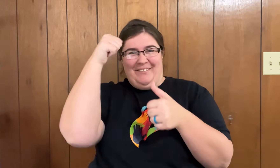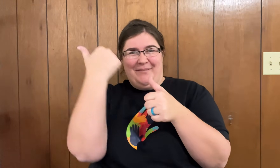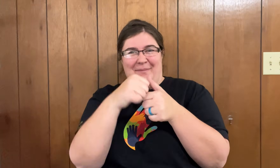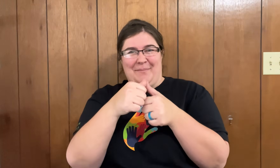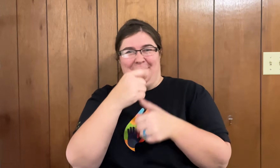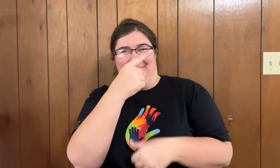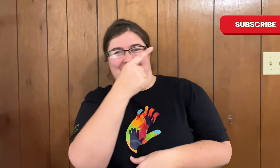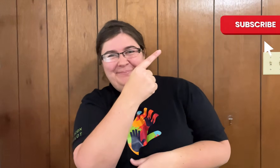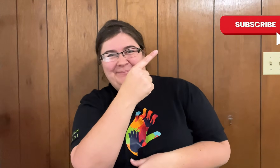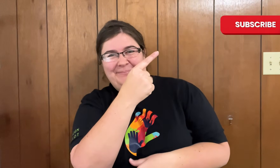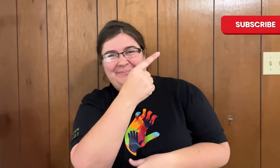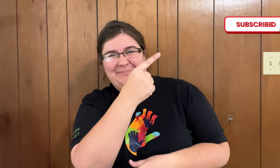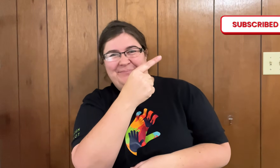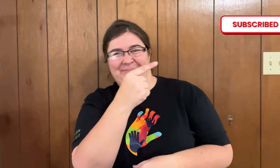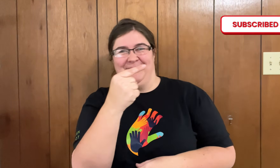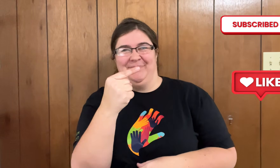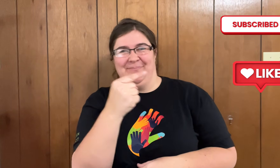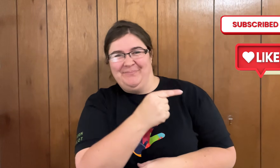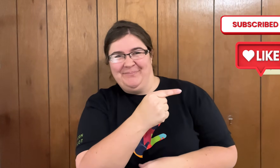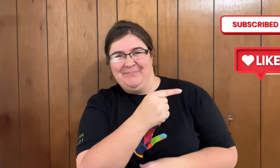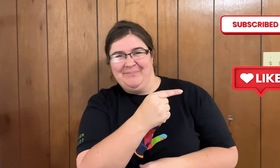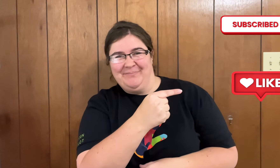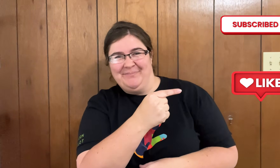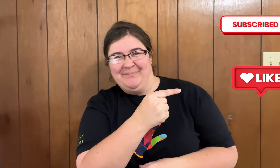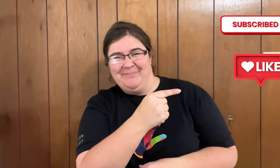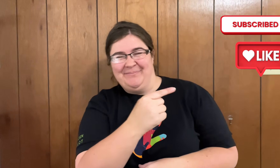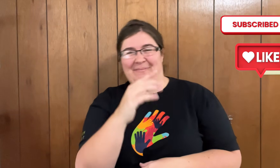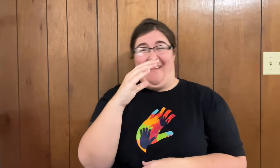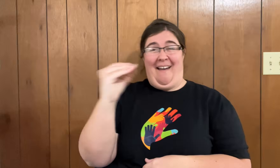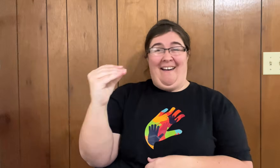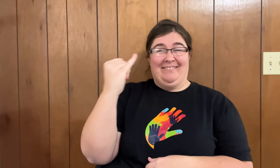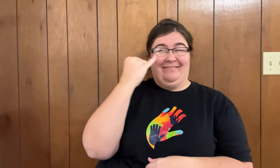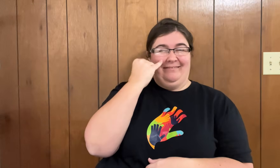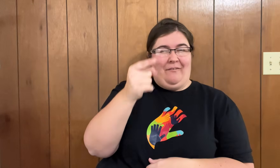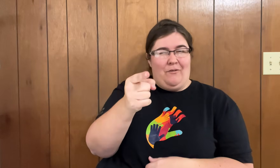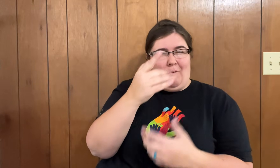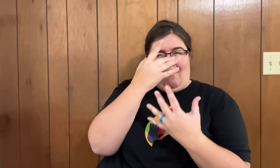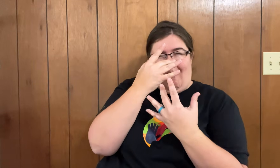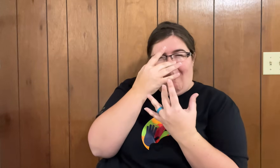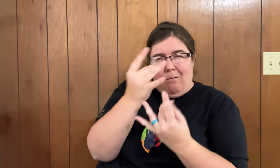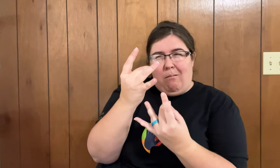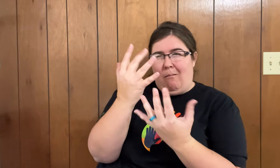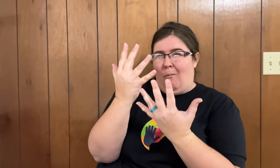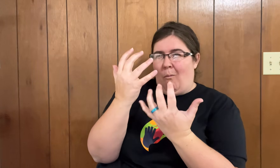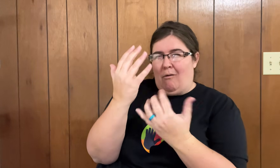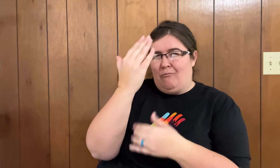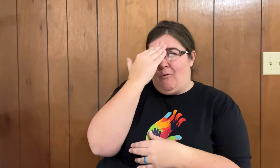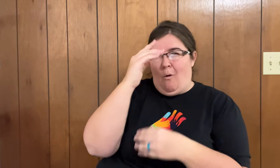Please remember to subscribe and like. And if you're interested